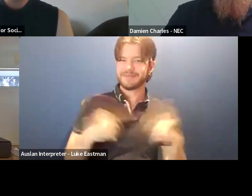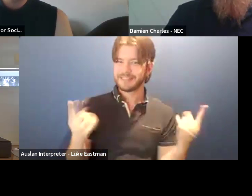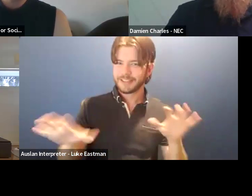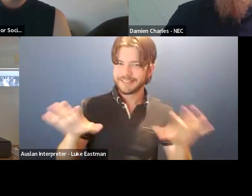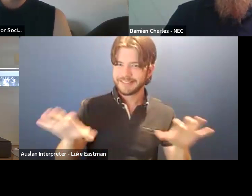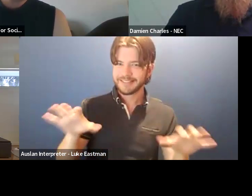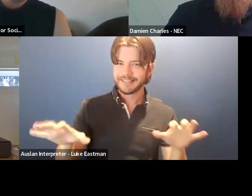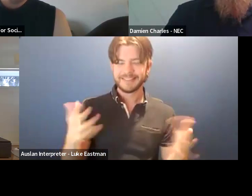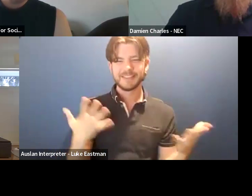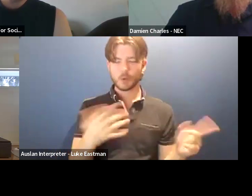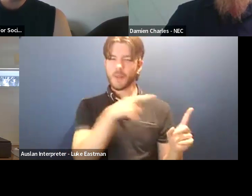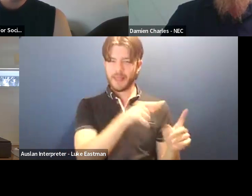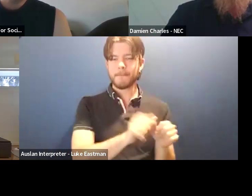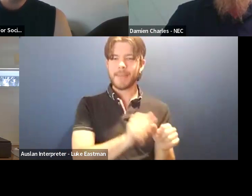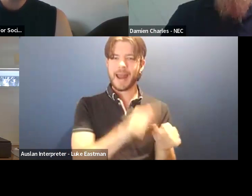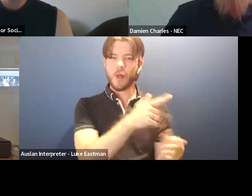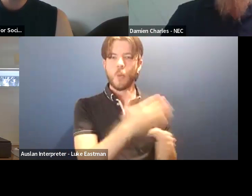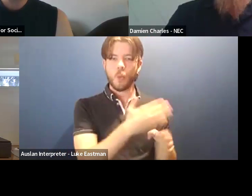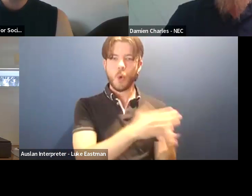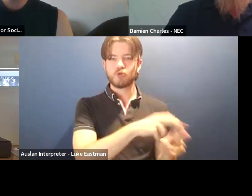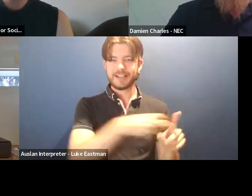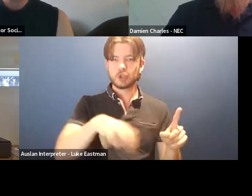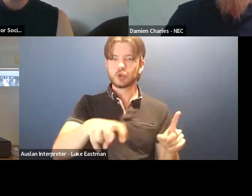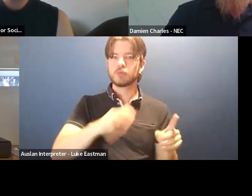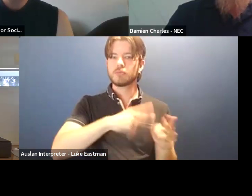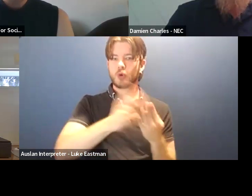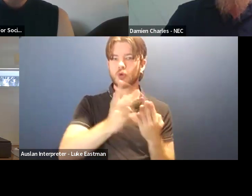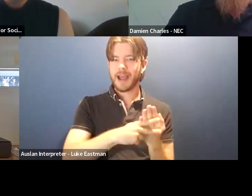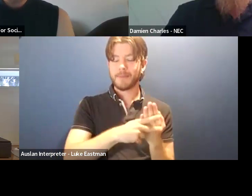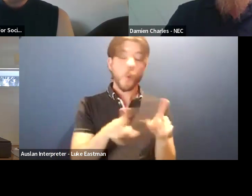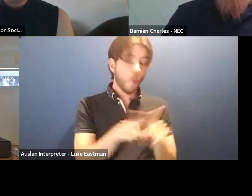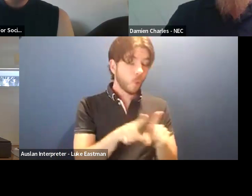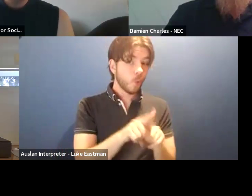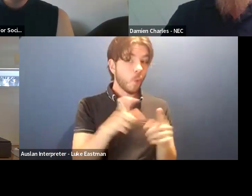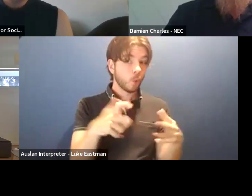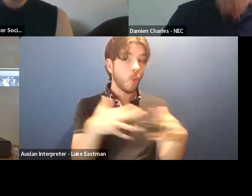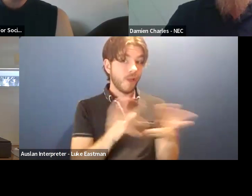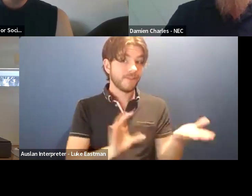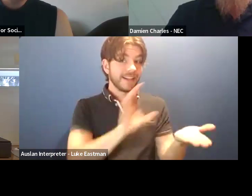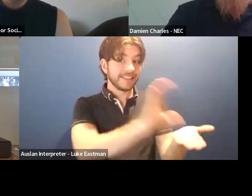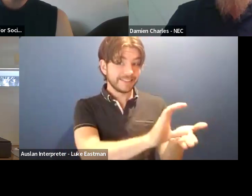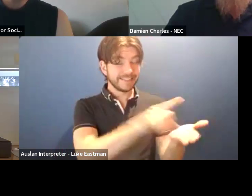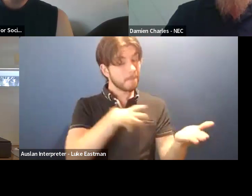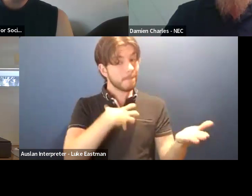program, which is also a Commonwealth funded program that is